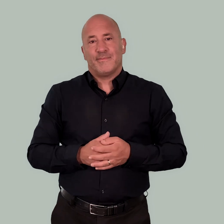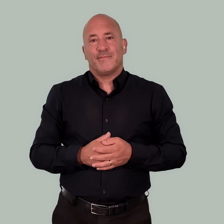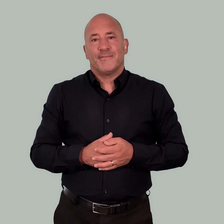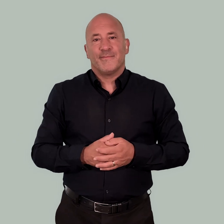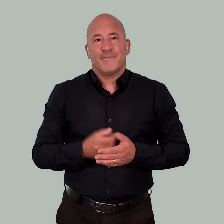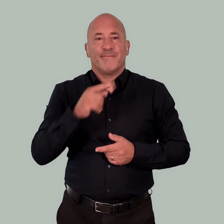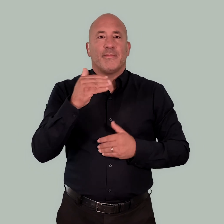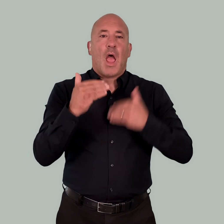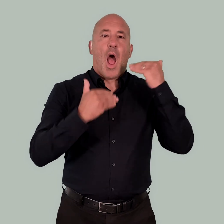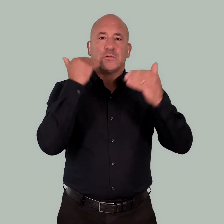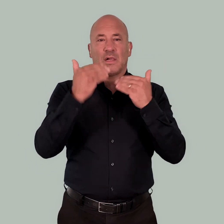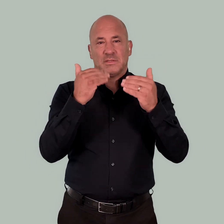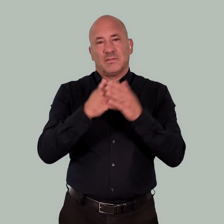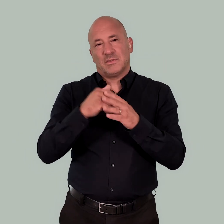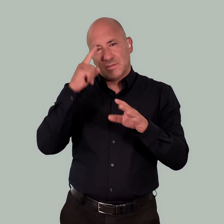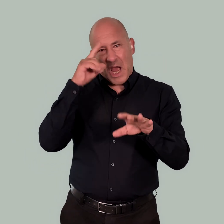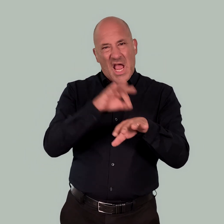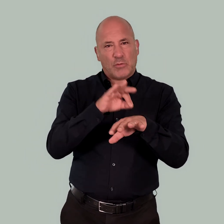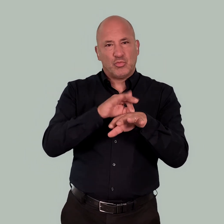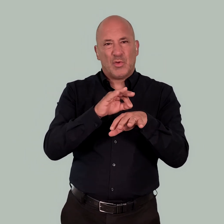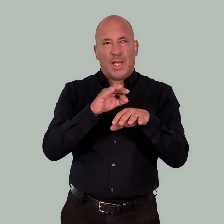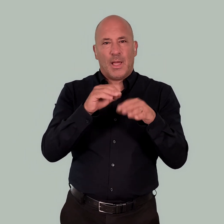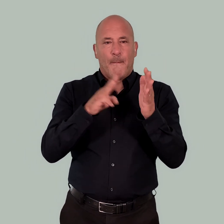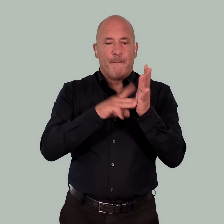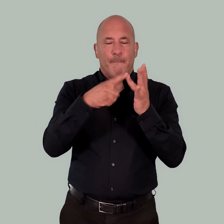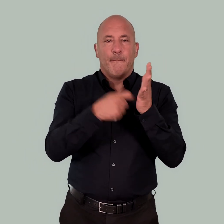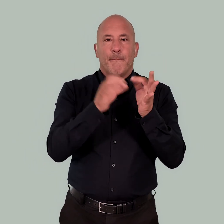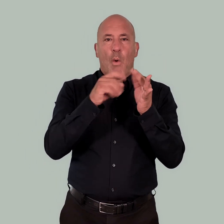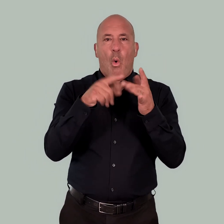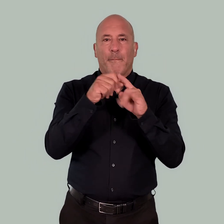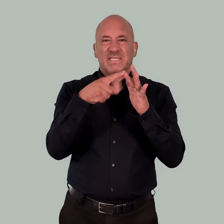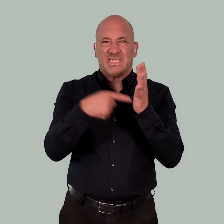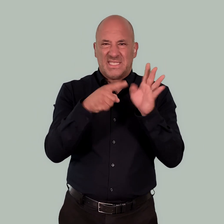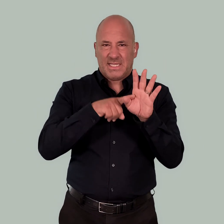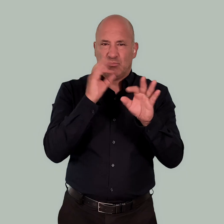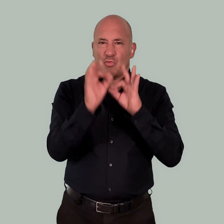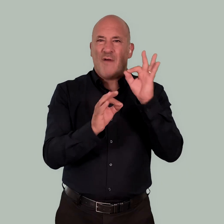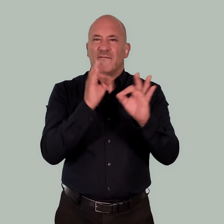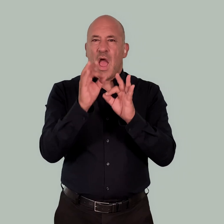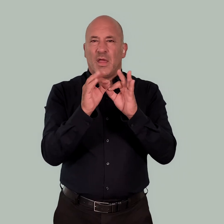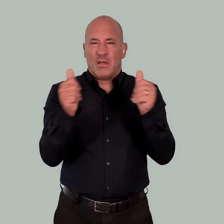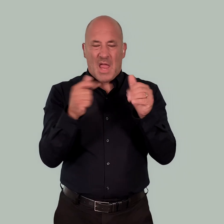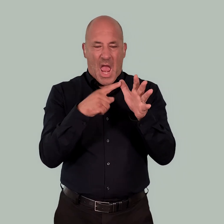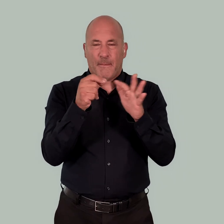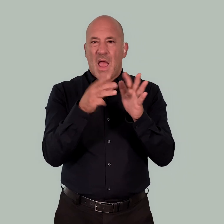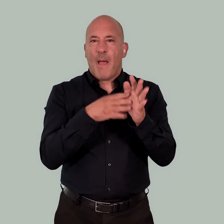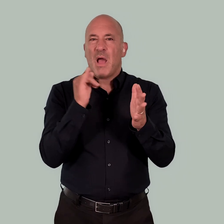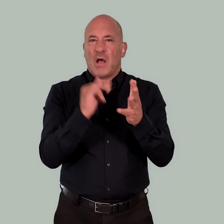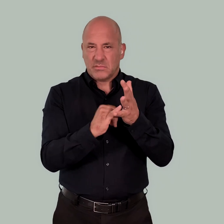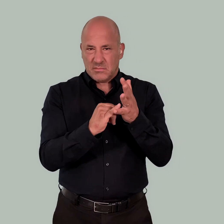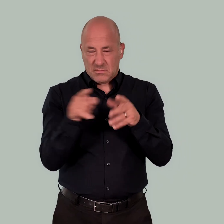Adult Psychiatric Morbidity Survey (APMS):